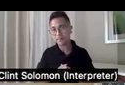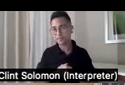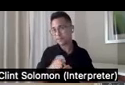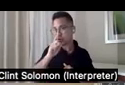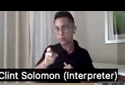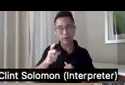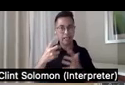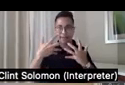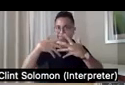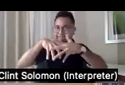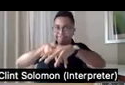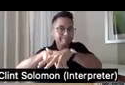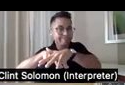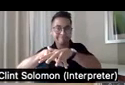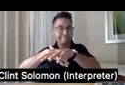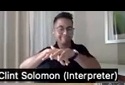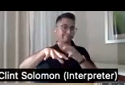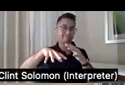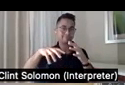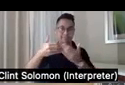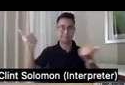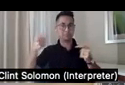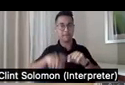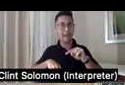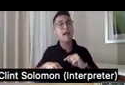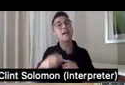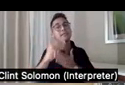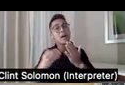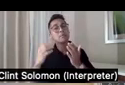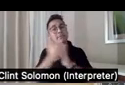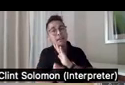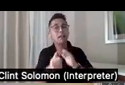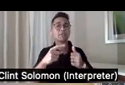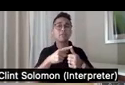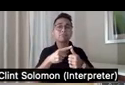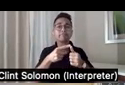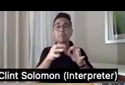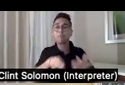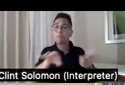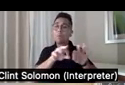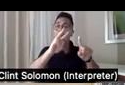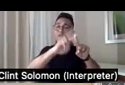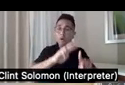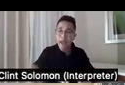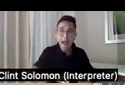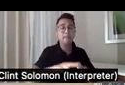throughout and some of the skills we work on would be key vocabulary across communication forms which